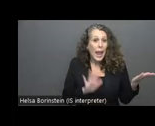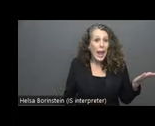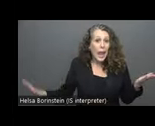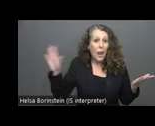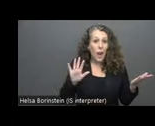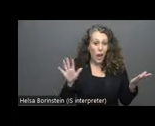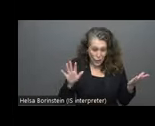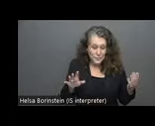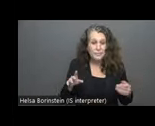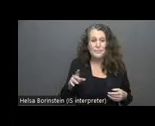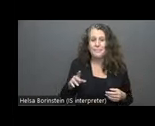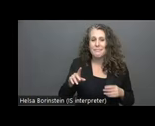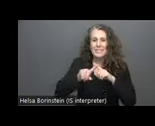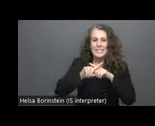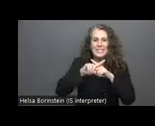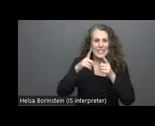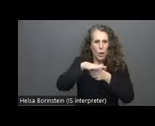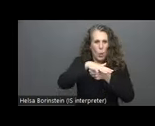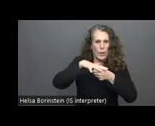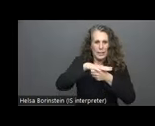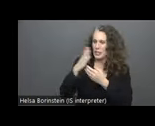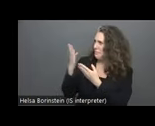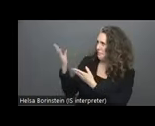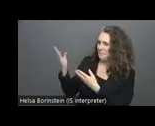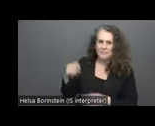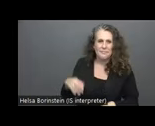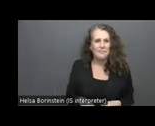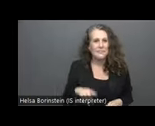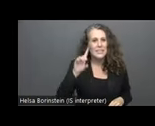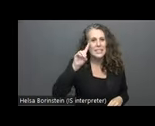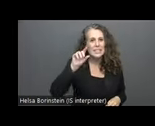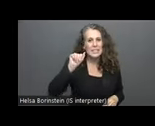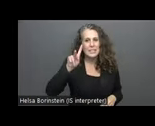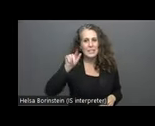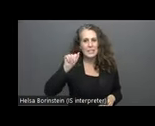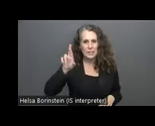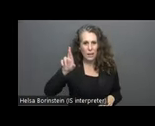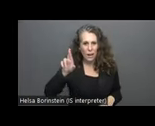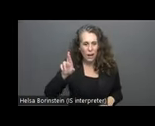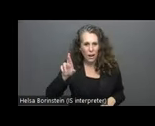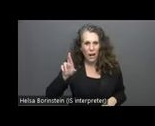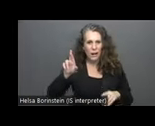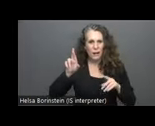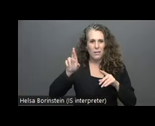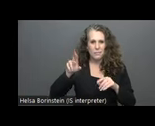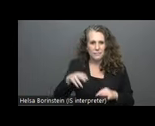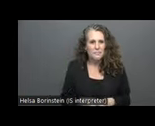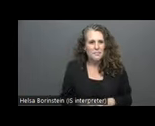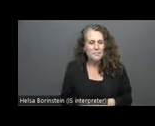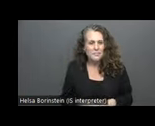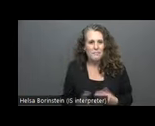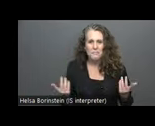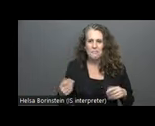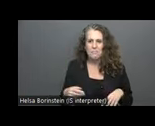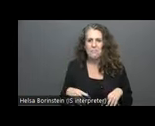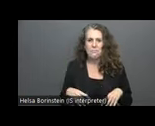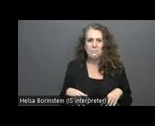14:52:06 kept thinking is at the bottom of the ladder unit she has to say the butter